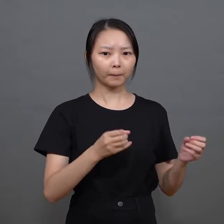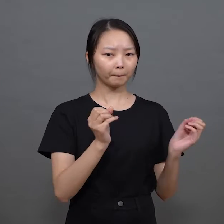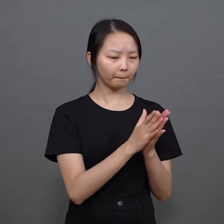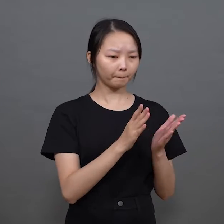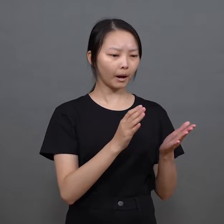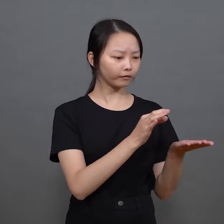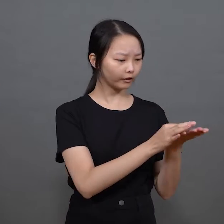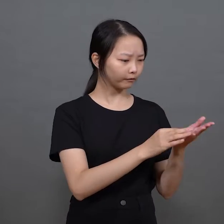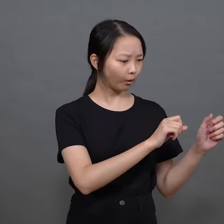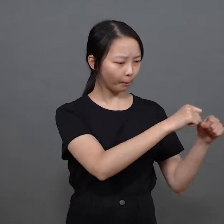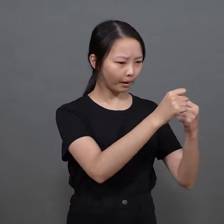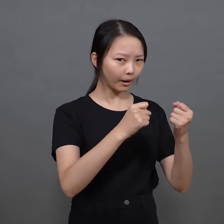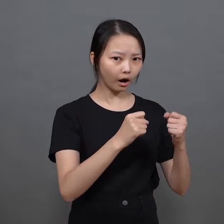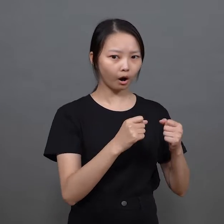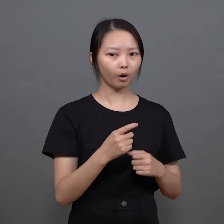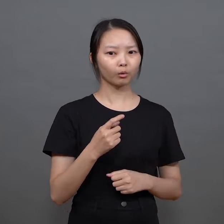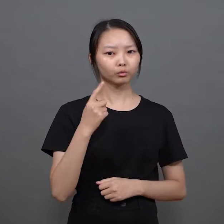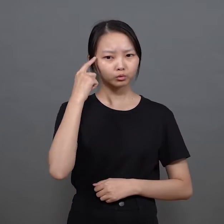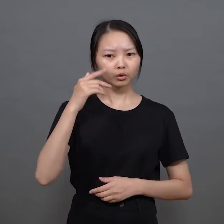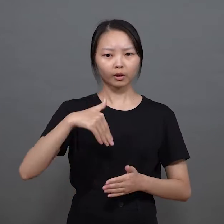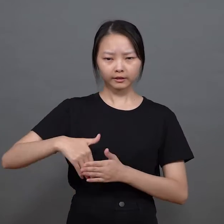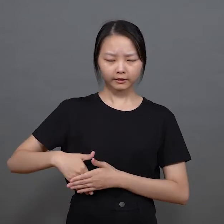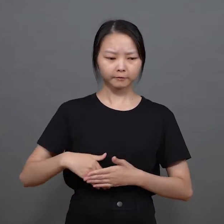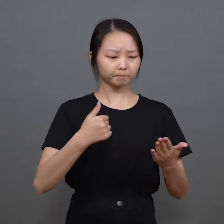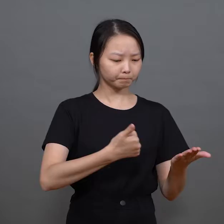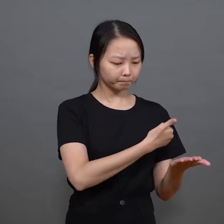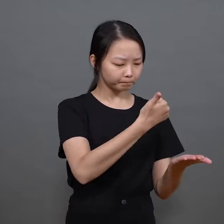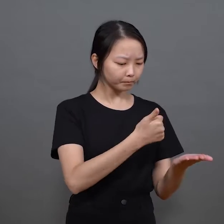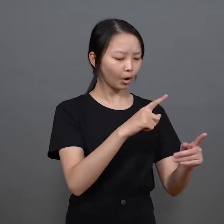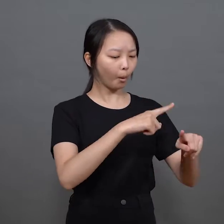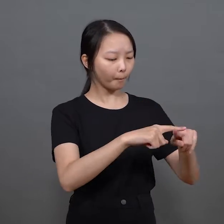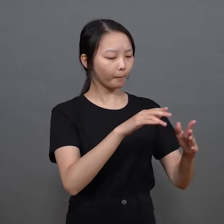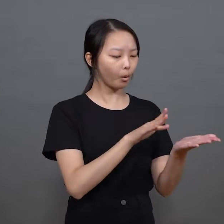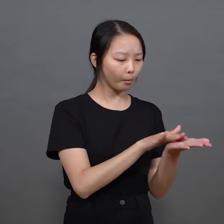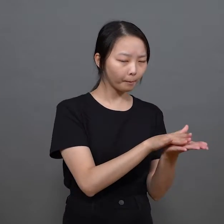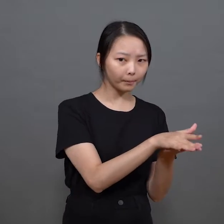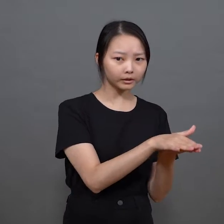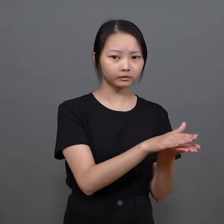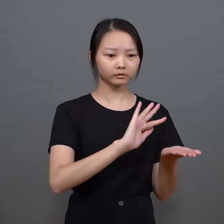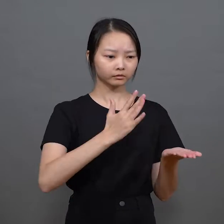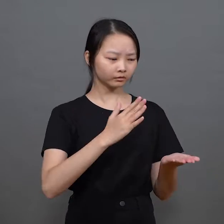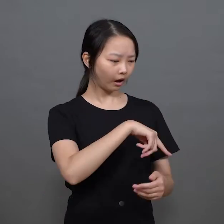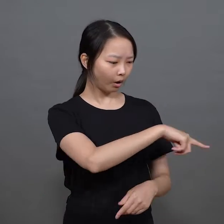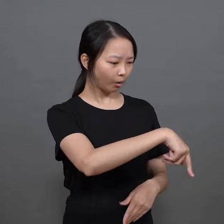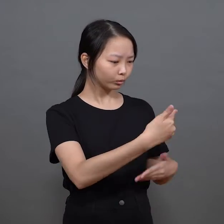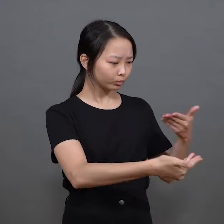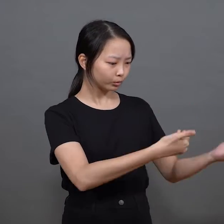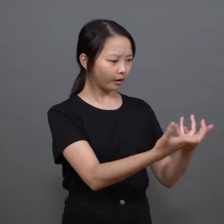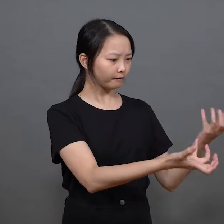They were cooking in there the hall was being spoiled You know you wanted to [keep] shuttering marks